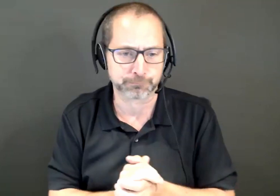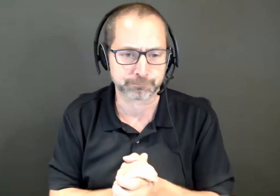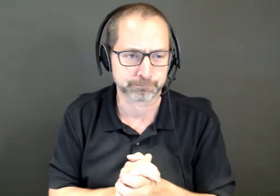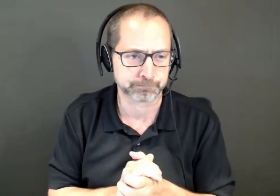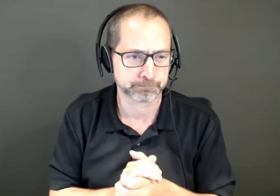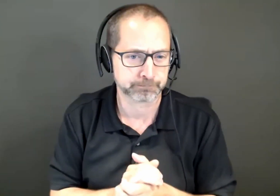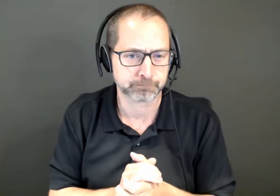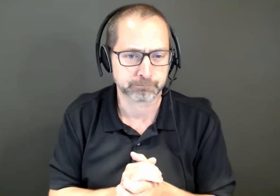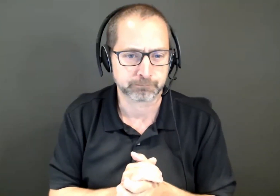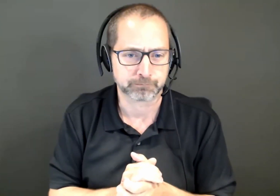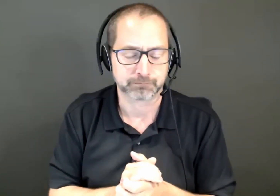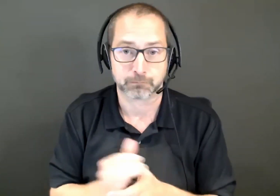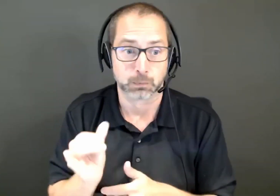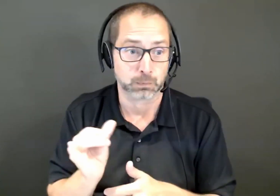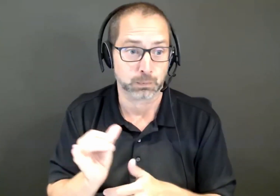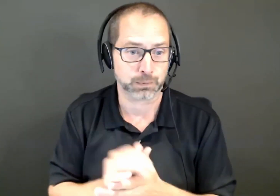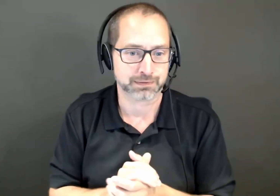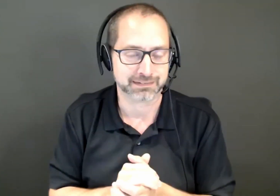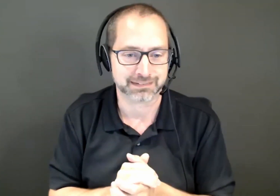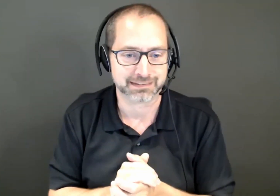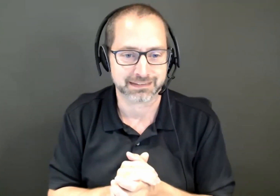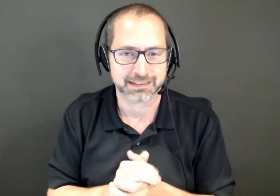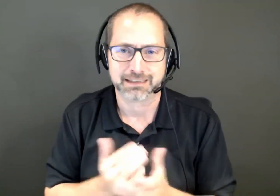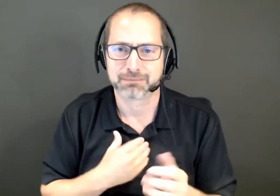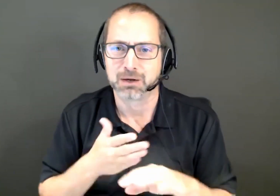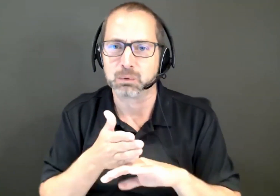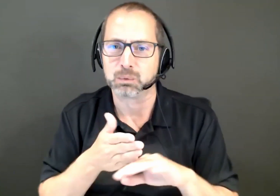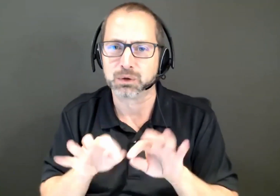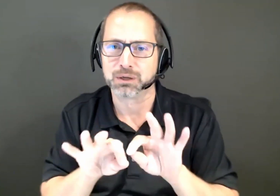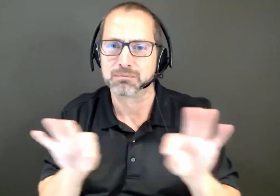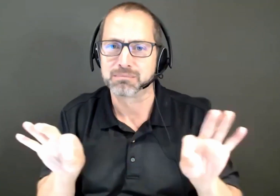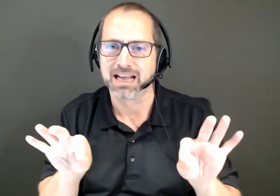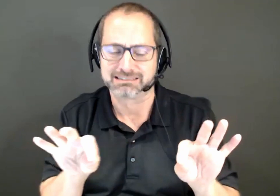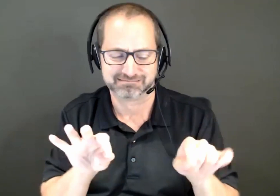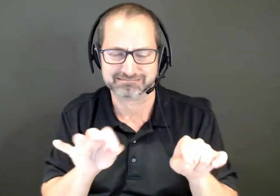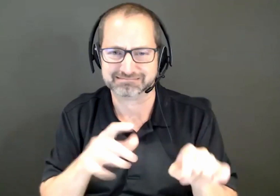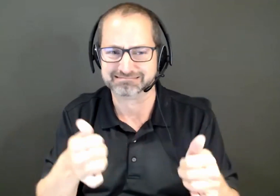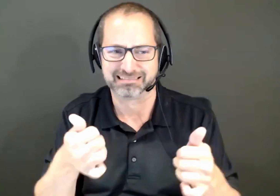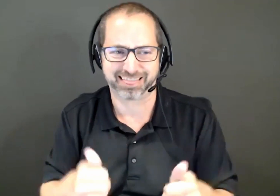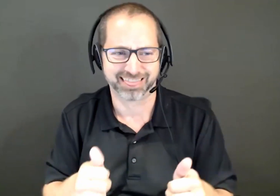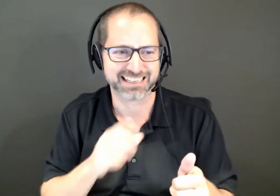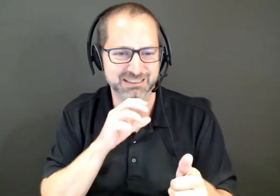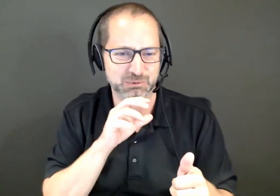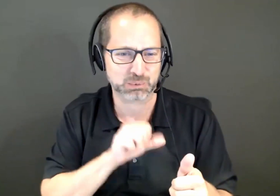Oh dear. I think my wooden matches are getting old. They’re getting very brittle,